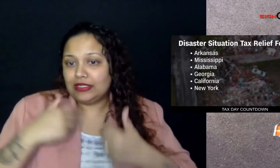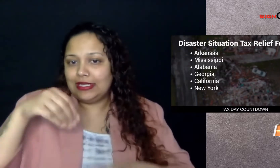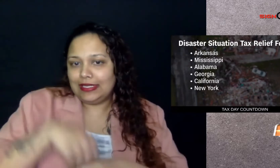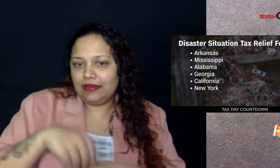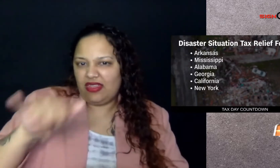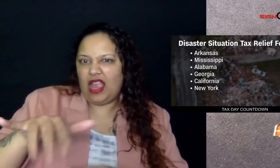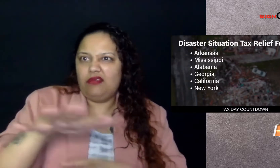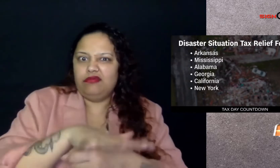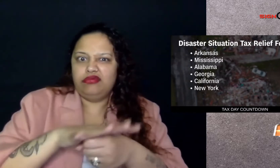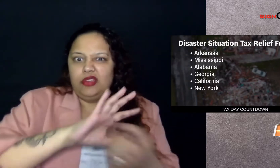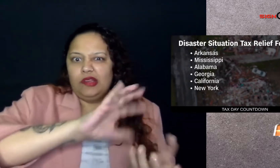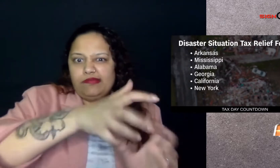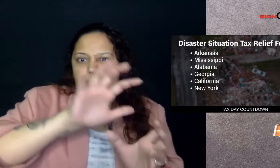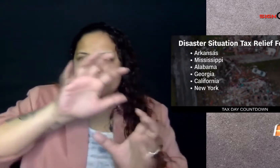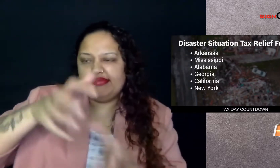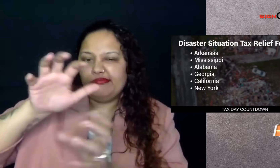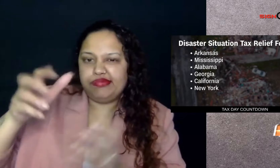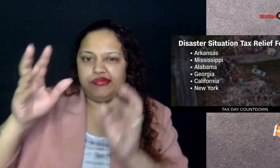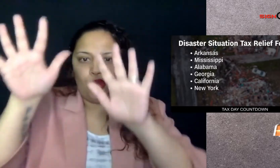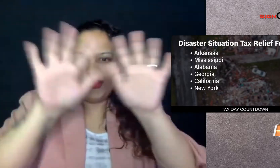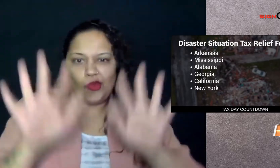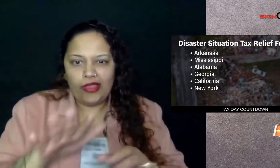reside in declared disaster areas.